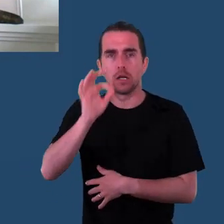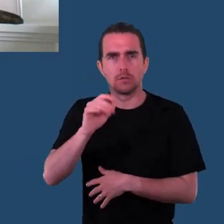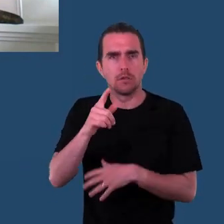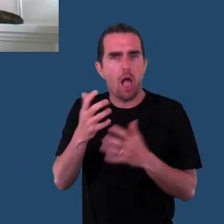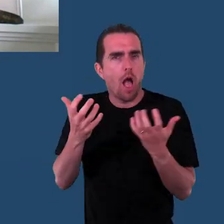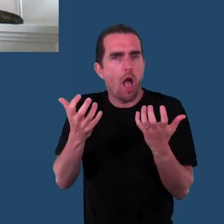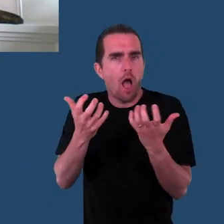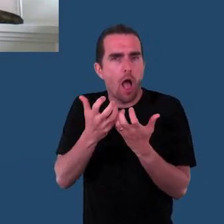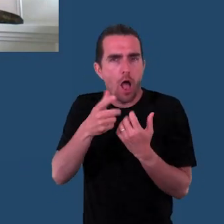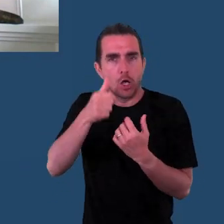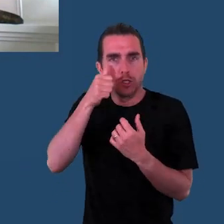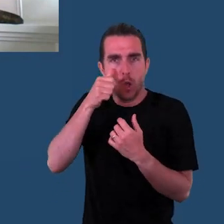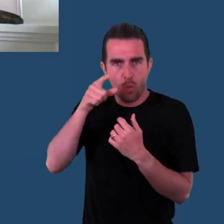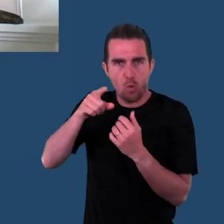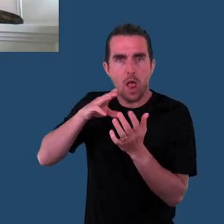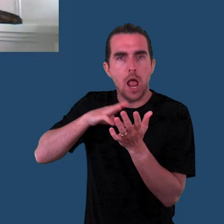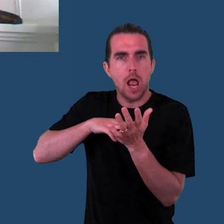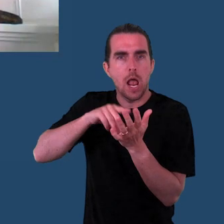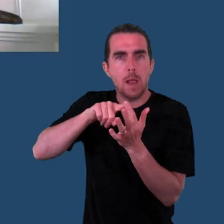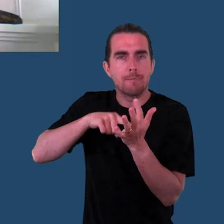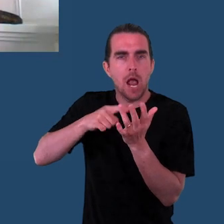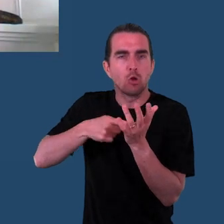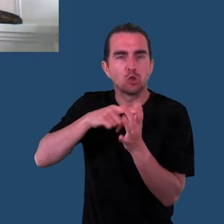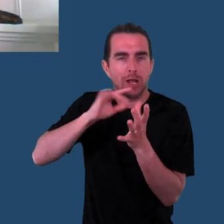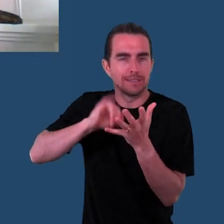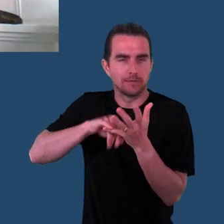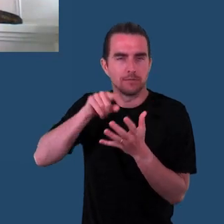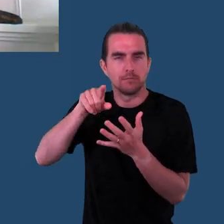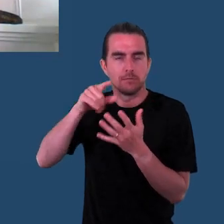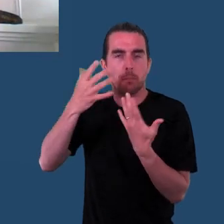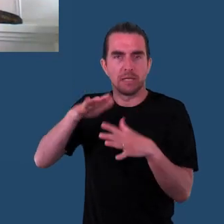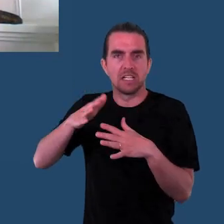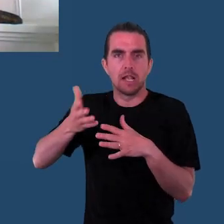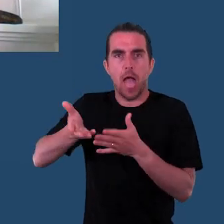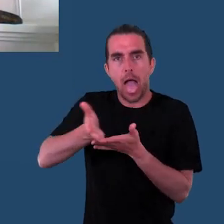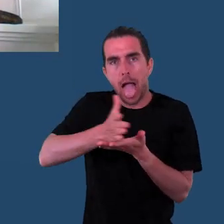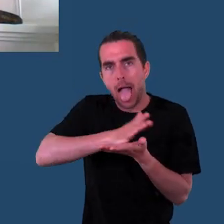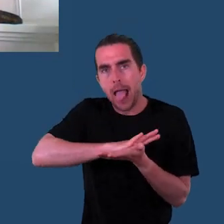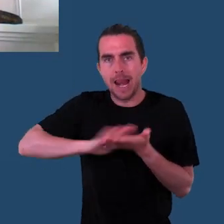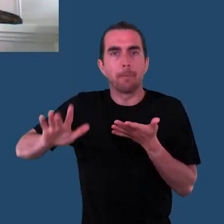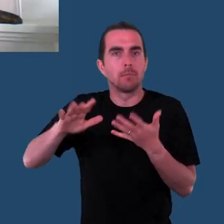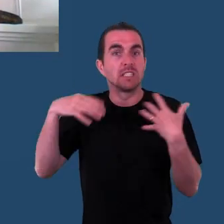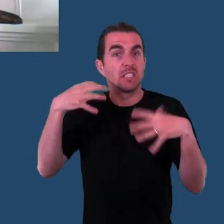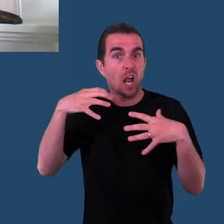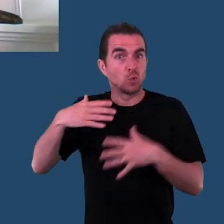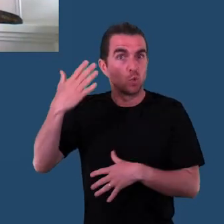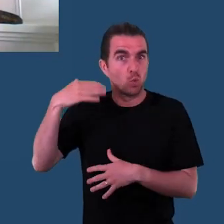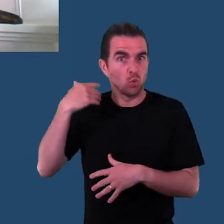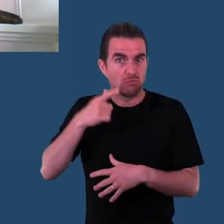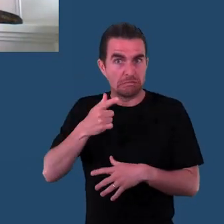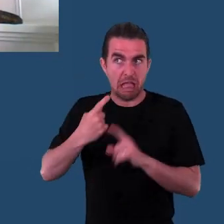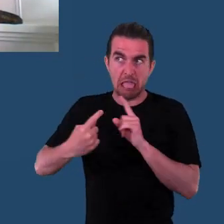"How do you know there was a meteorite "that wiped out the dinosaurs "if you don't know where it hit the earth?"